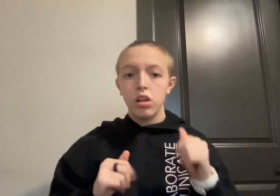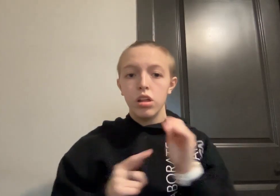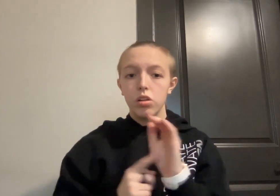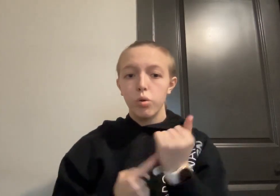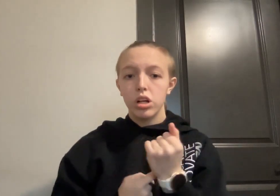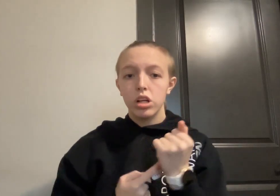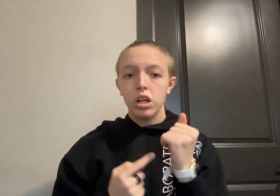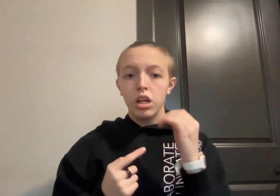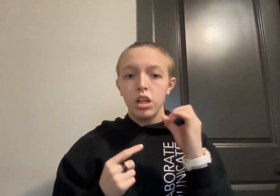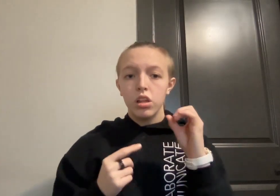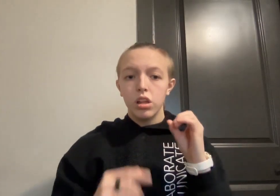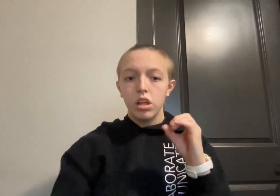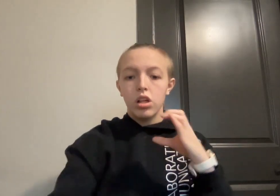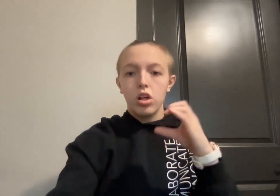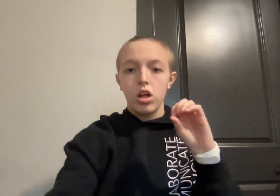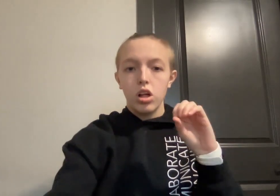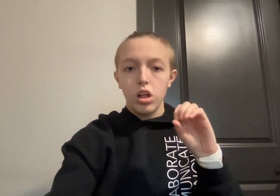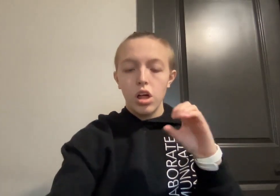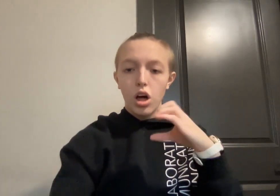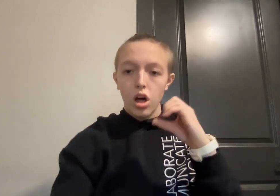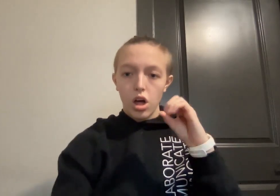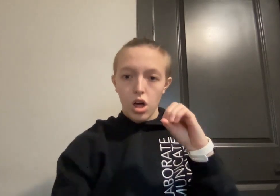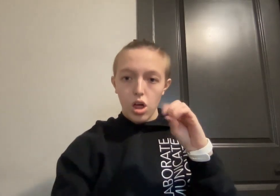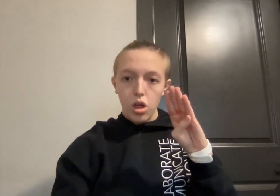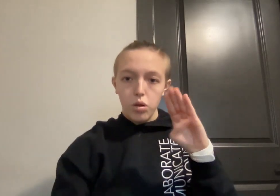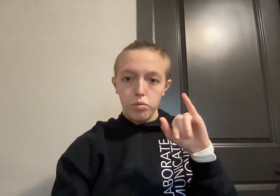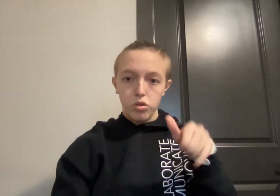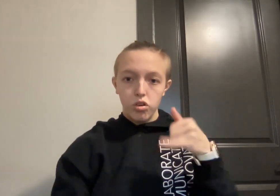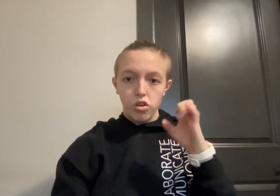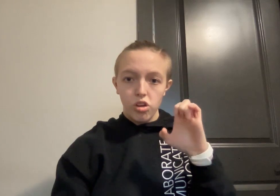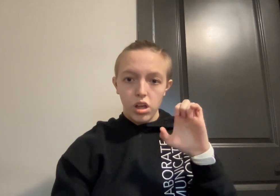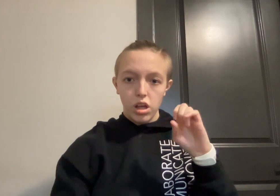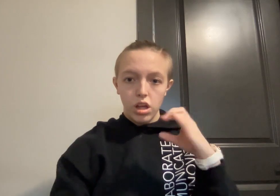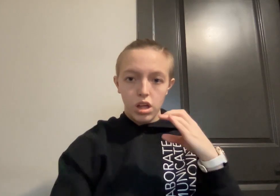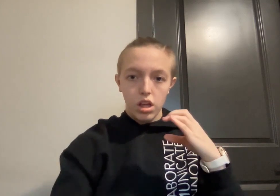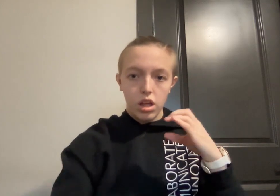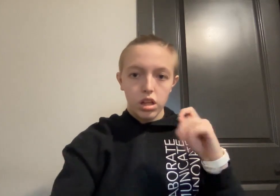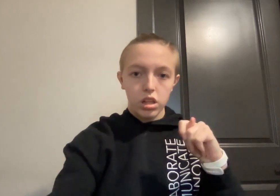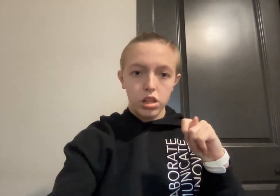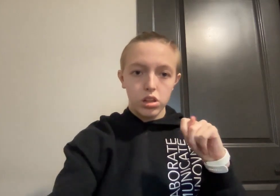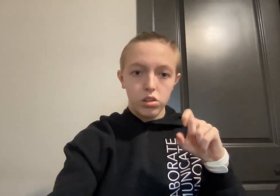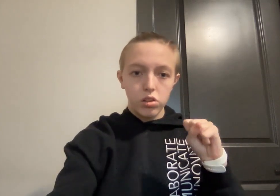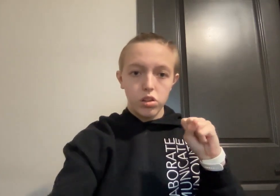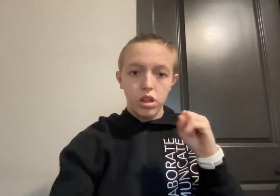situations, objects